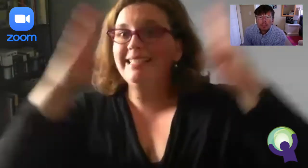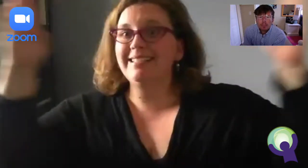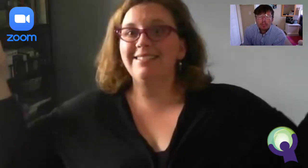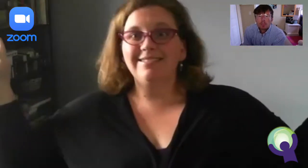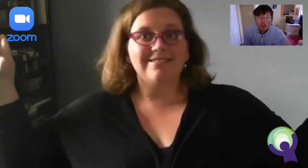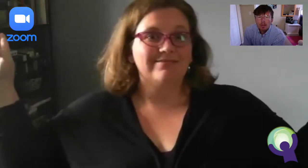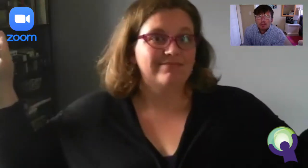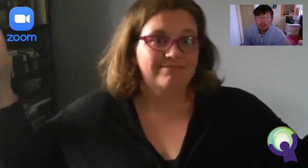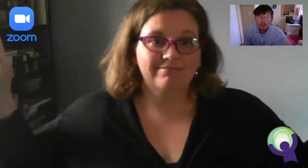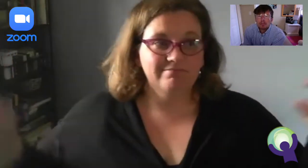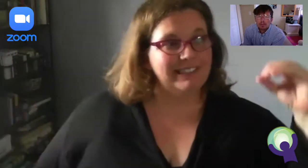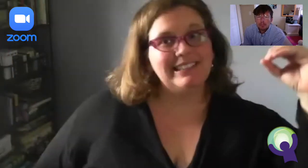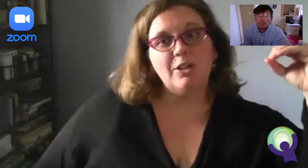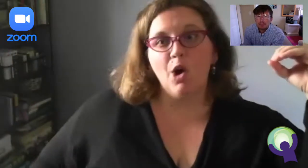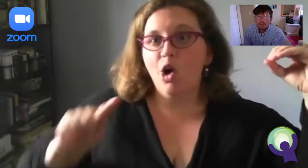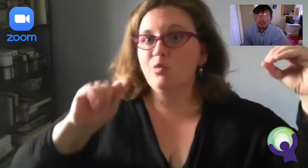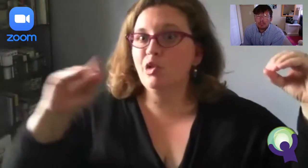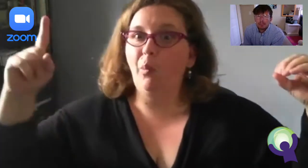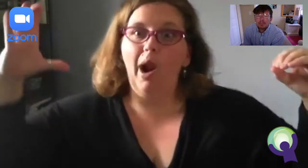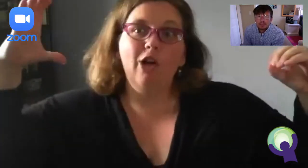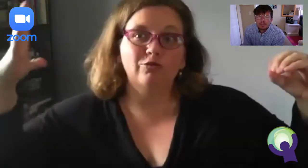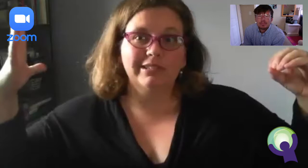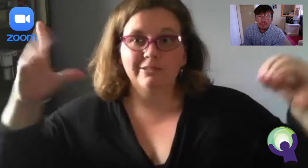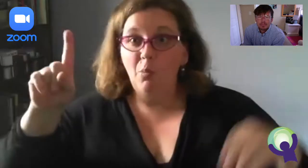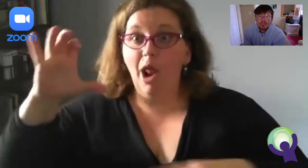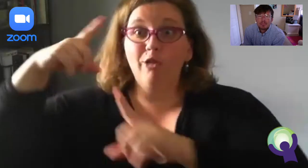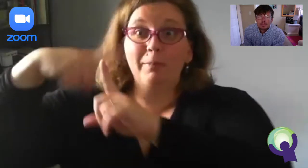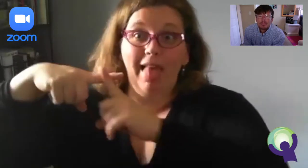everybody from birth to senior citizens. So zero to a